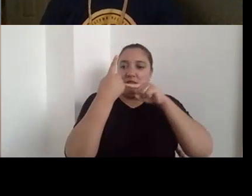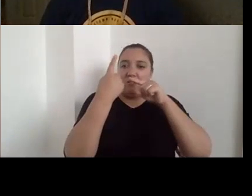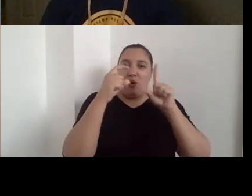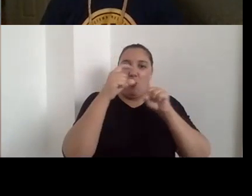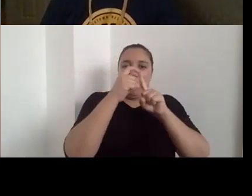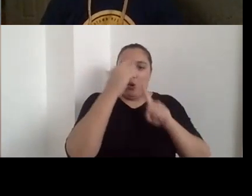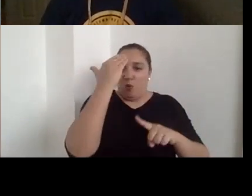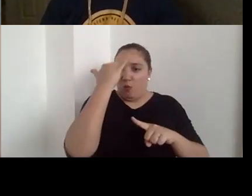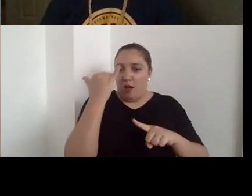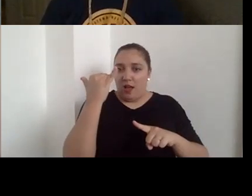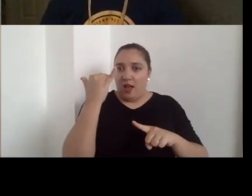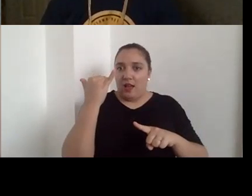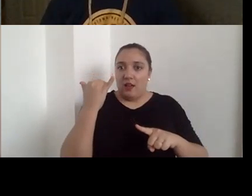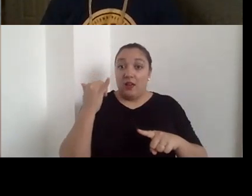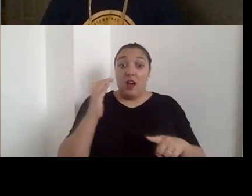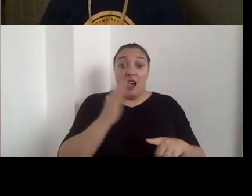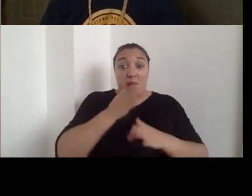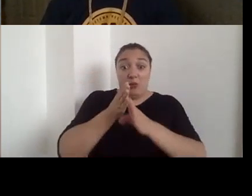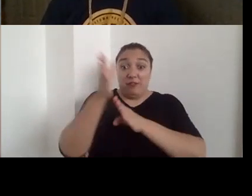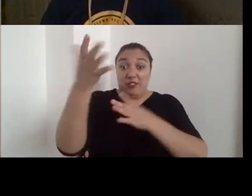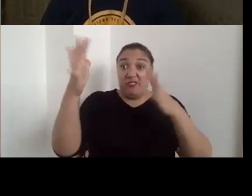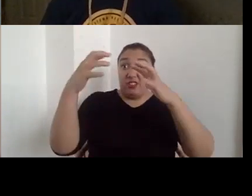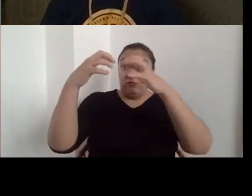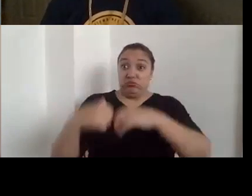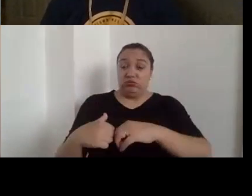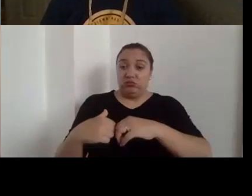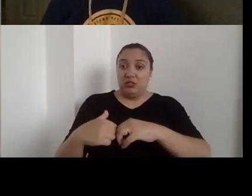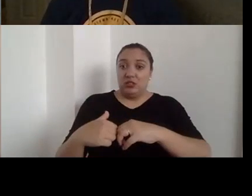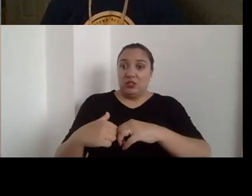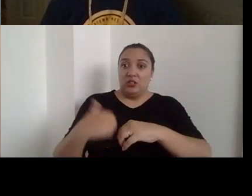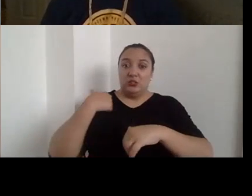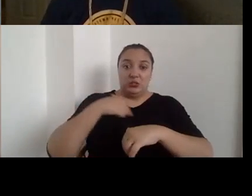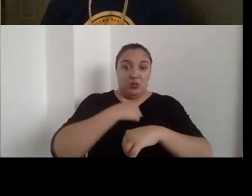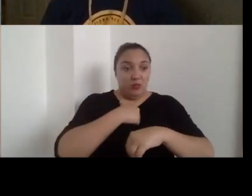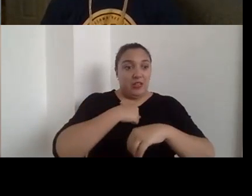And so like putting out more and more and more stuff is very confusing to me.